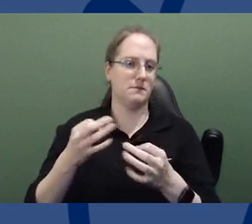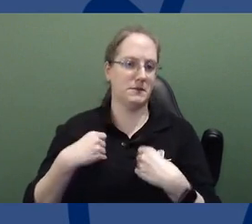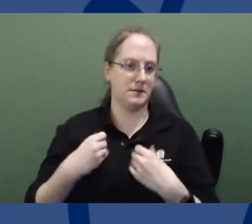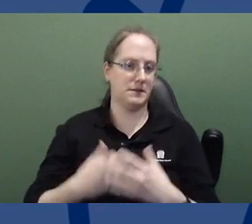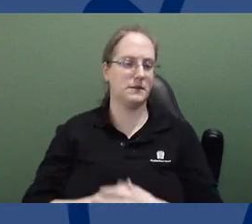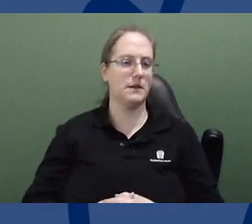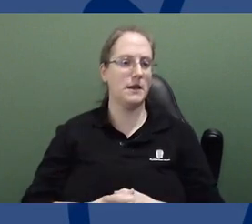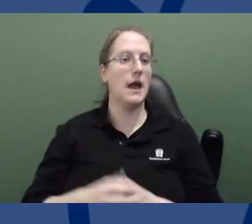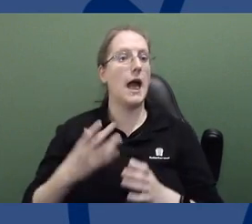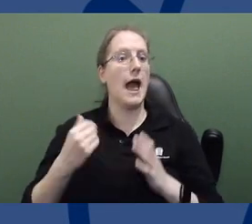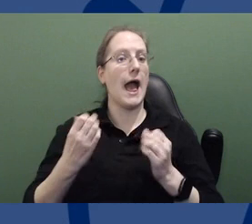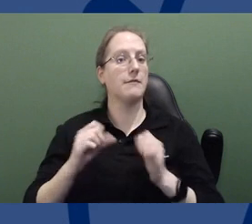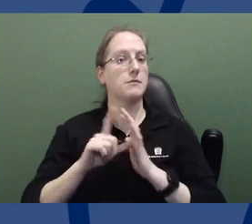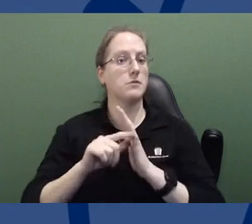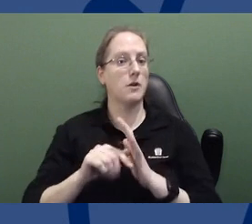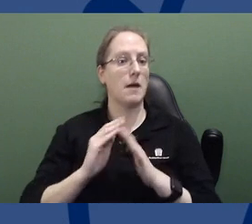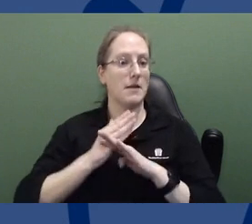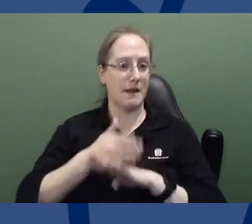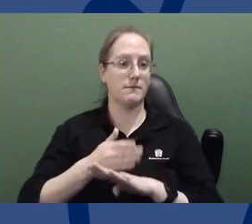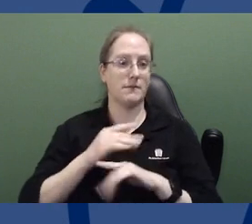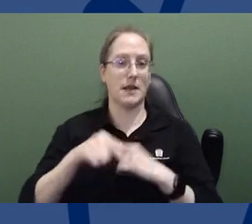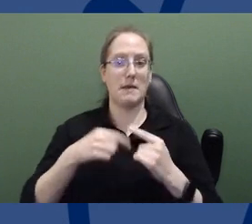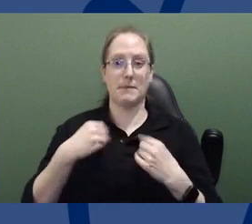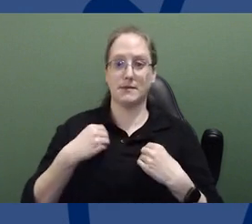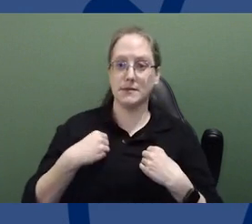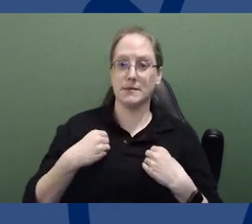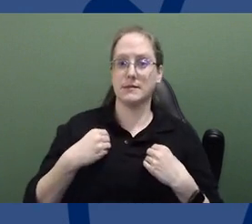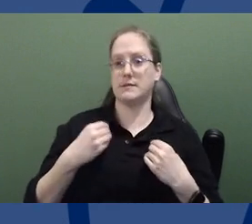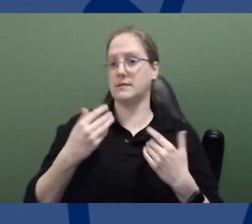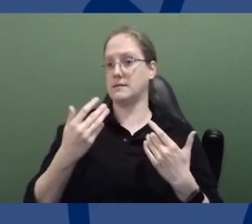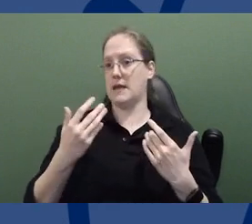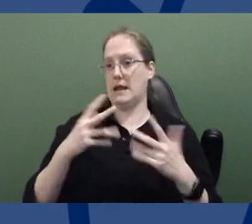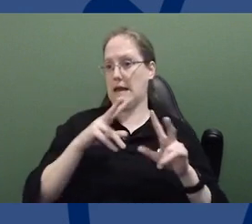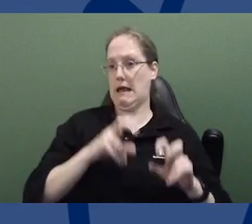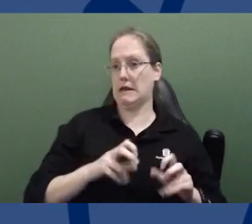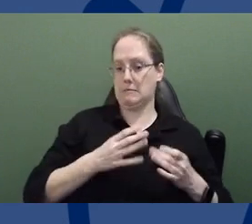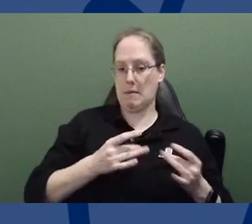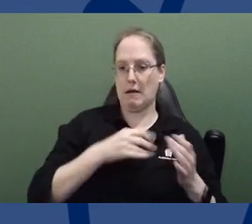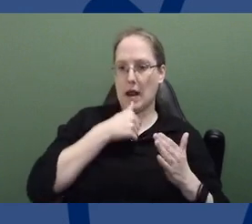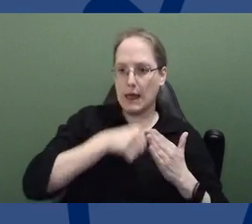into businesses and accountants preparing the letters that are submitted along with